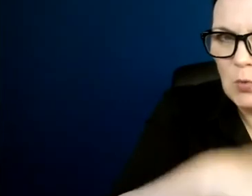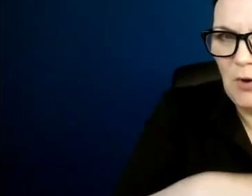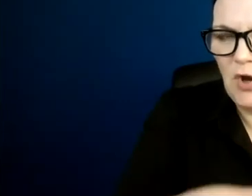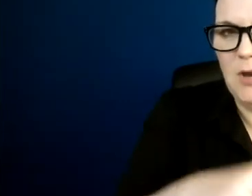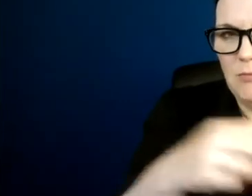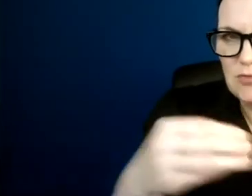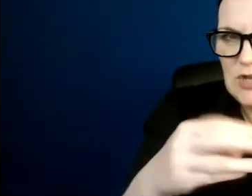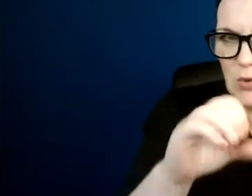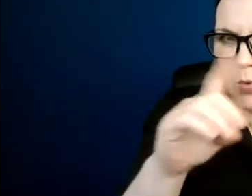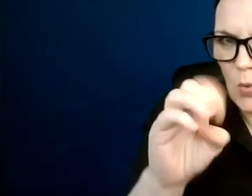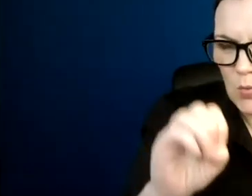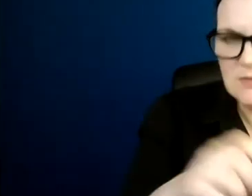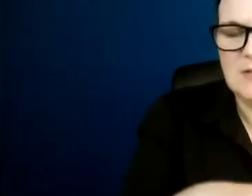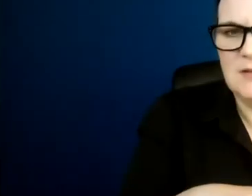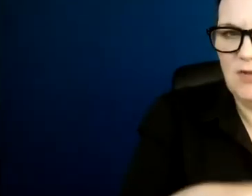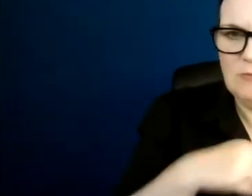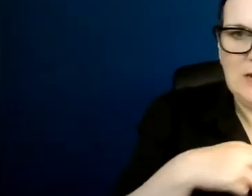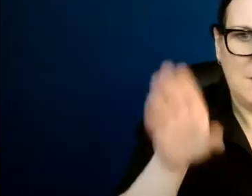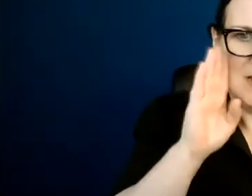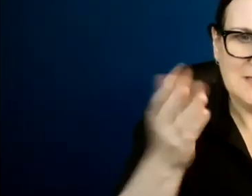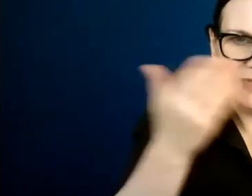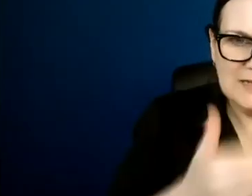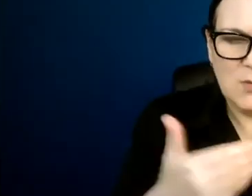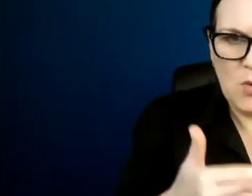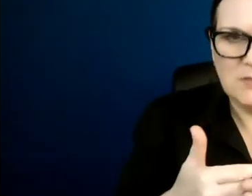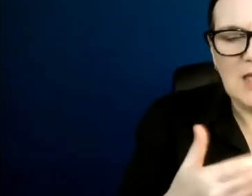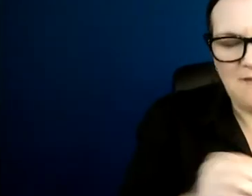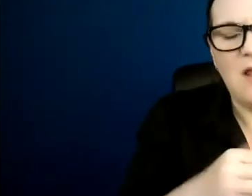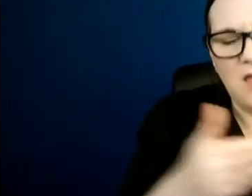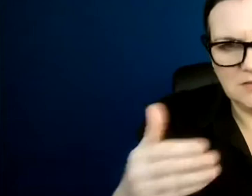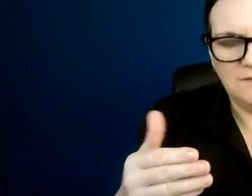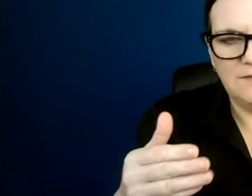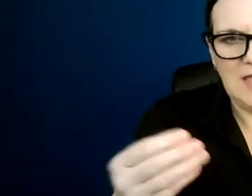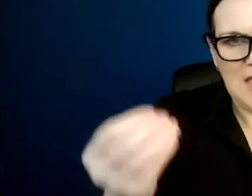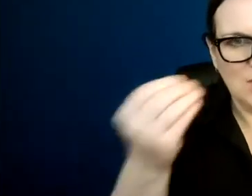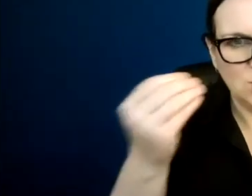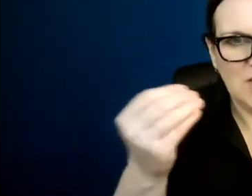in terms of the enormous education piece, the enormous shift in the way we think,